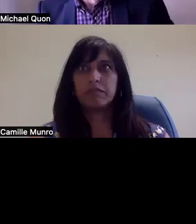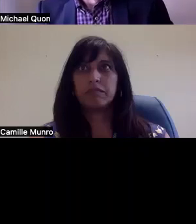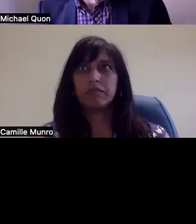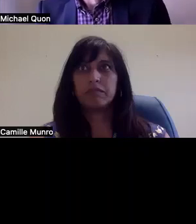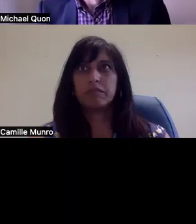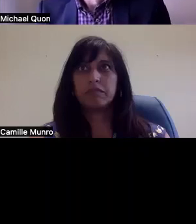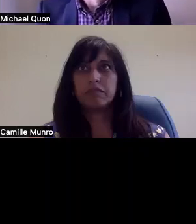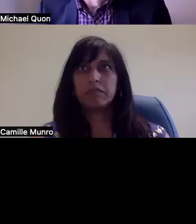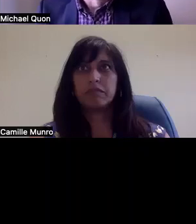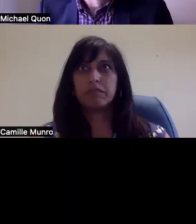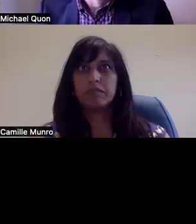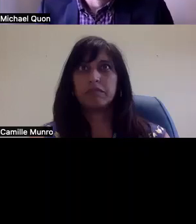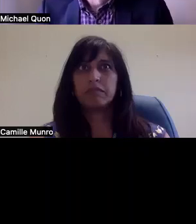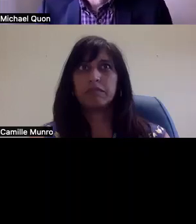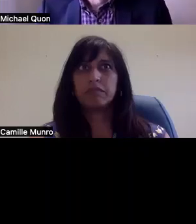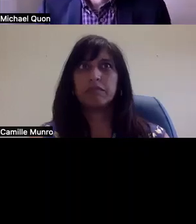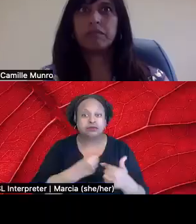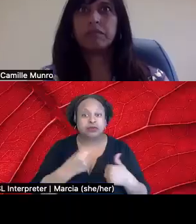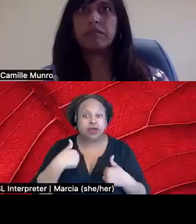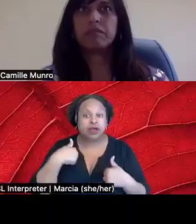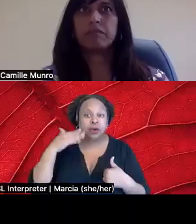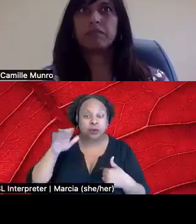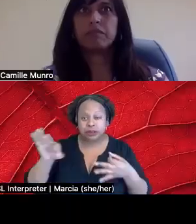So, I tell you all the personal health story.